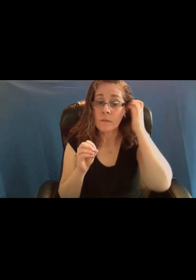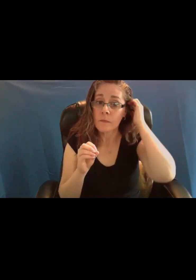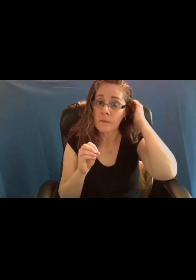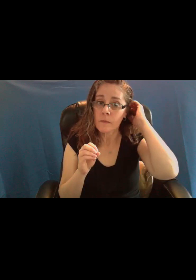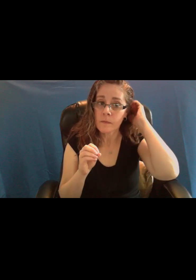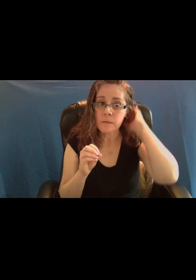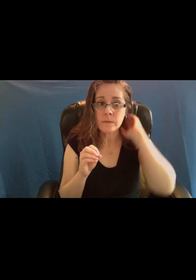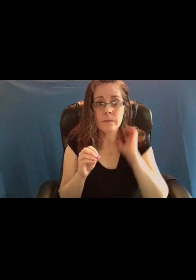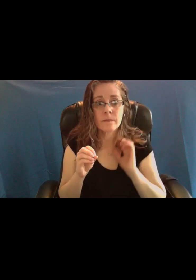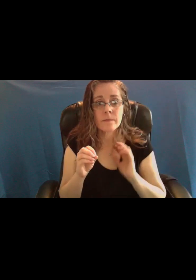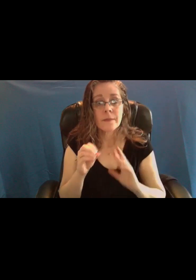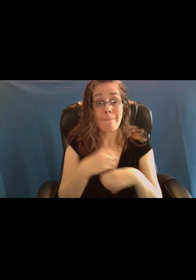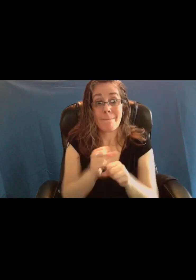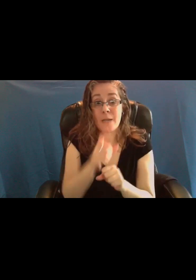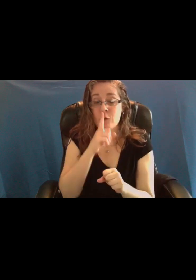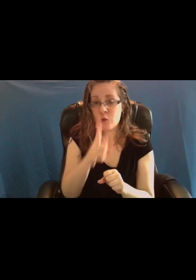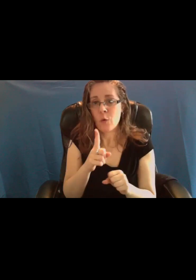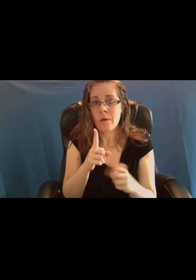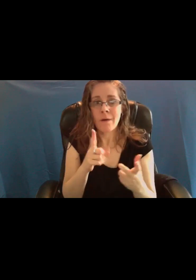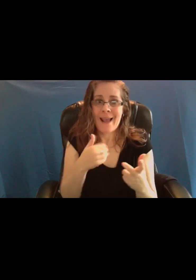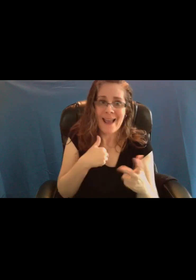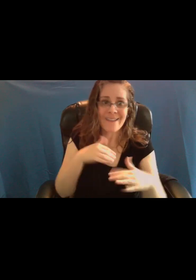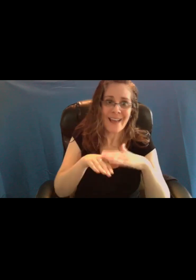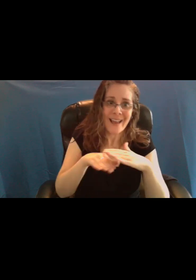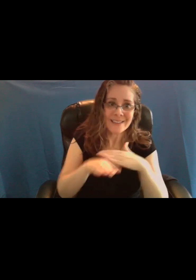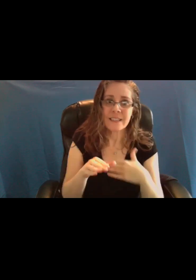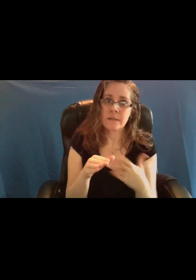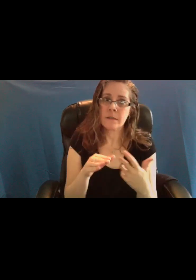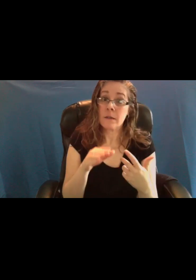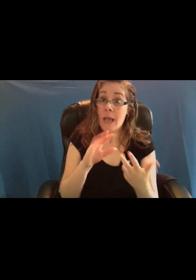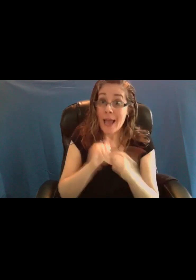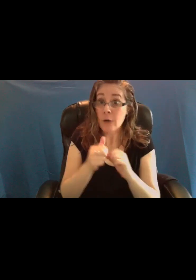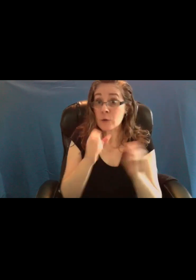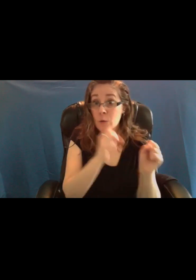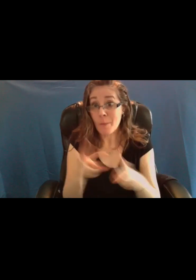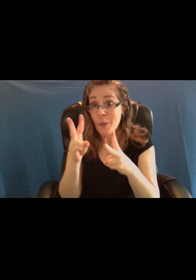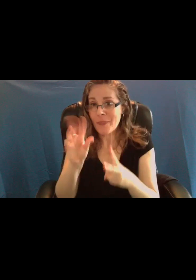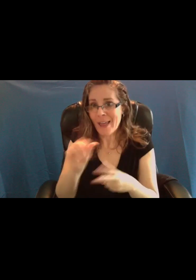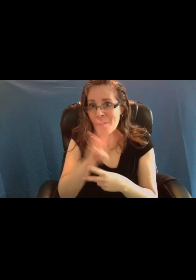communication. So -- that was a lot . As you can